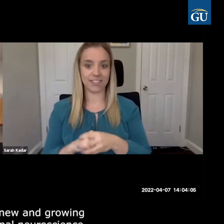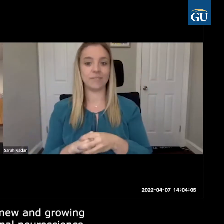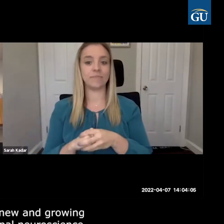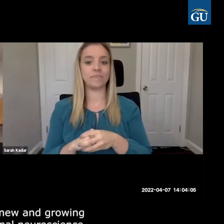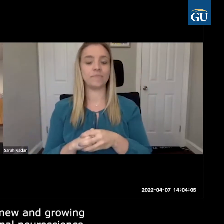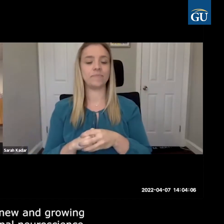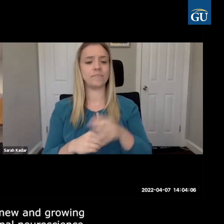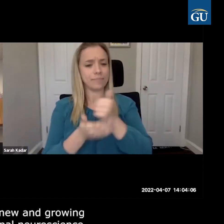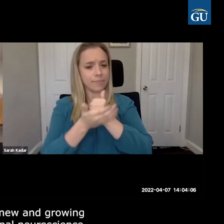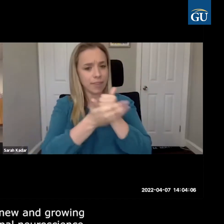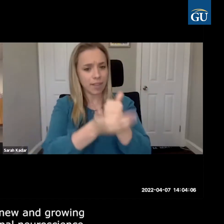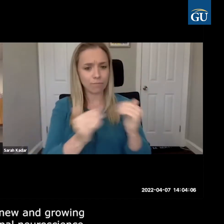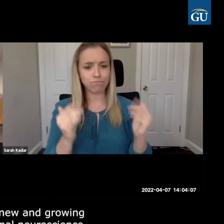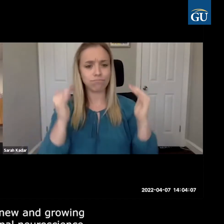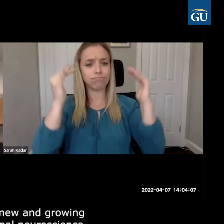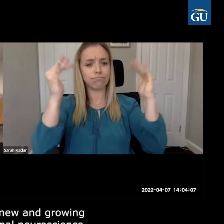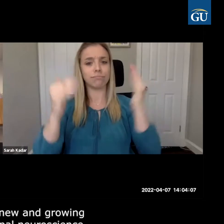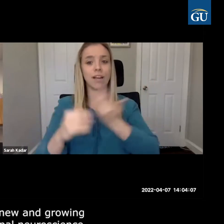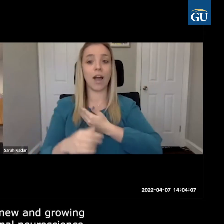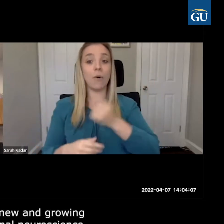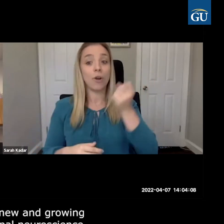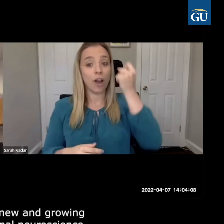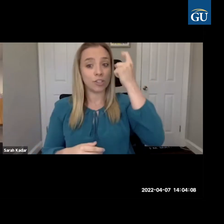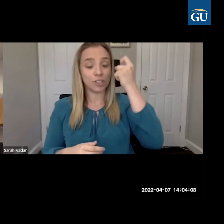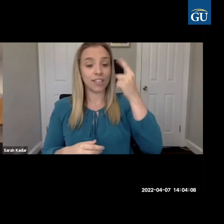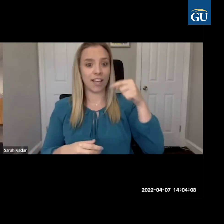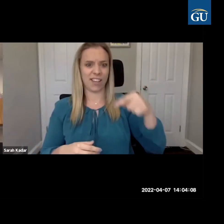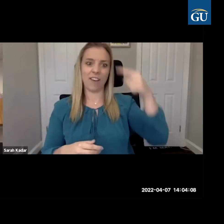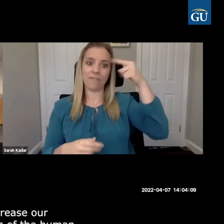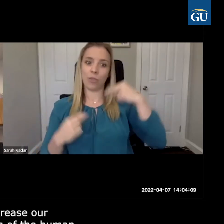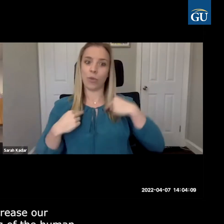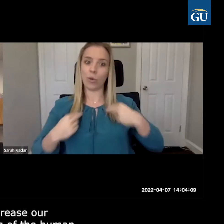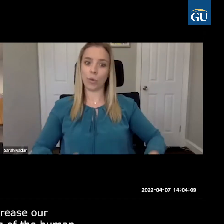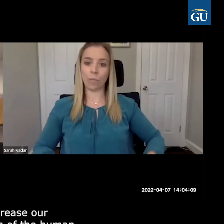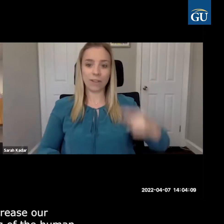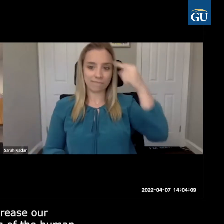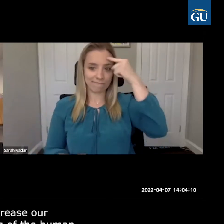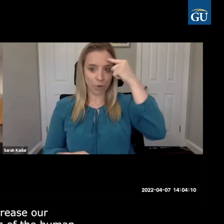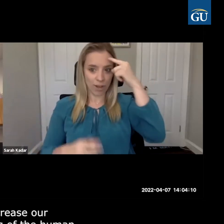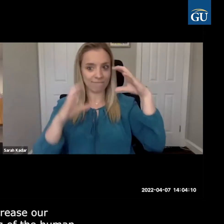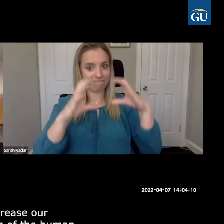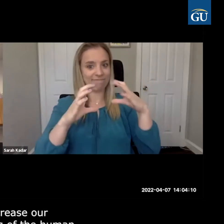growing field of educational neuroscience